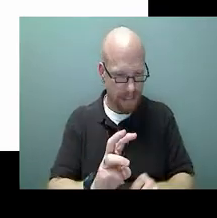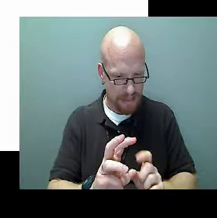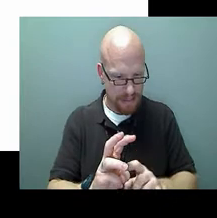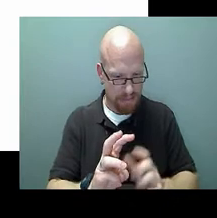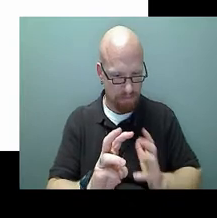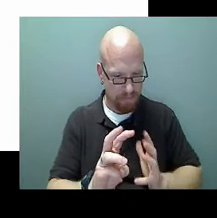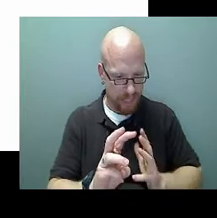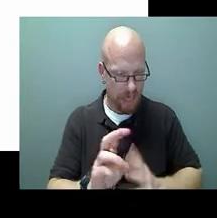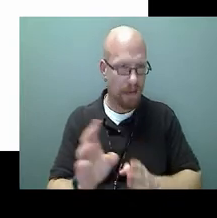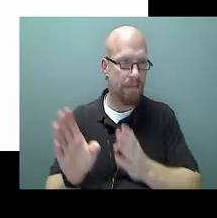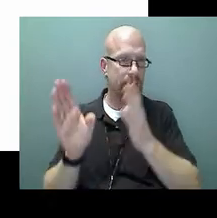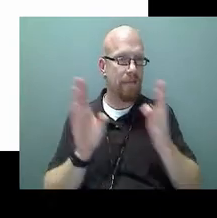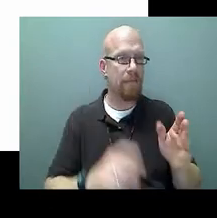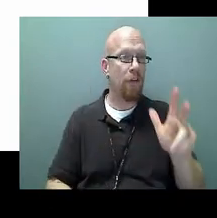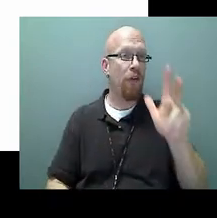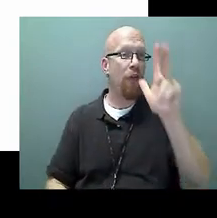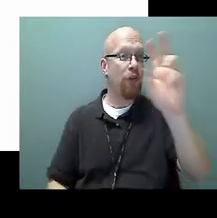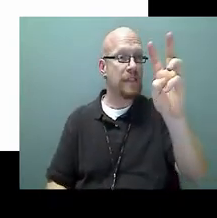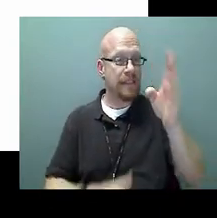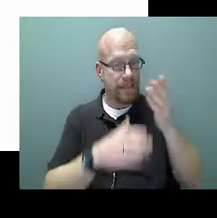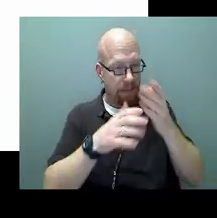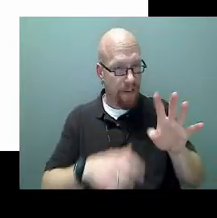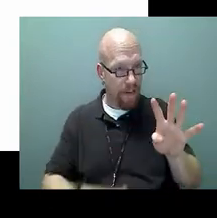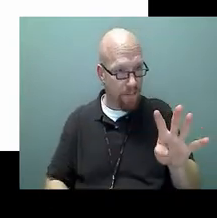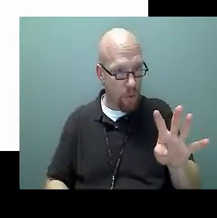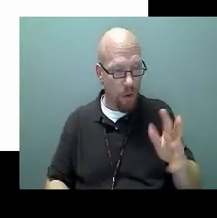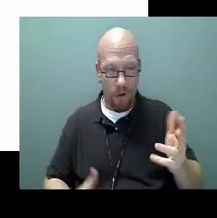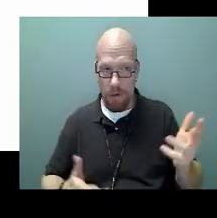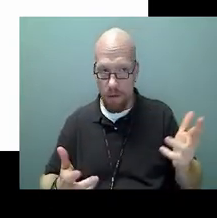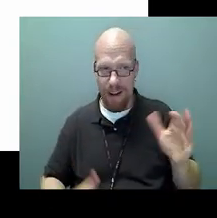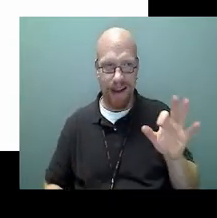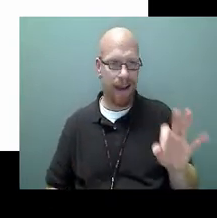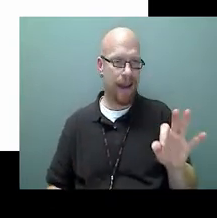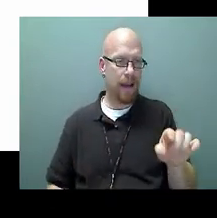4 divides 24, becomes 6. That's good.